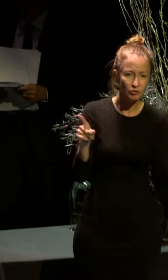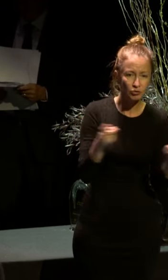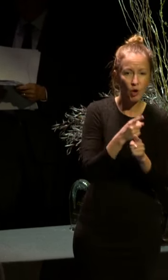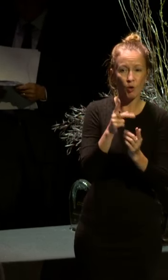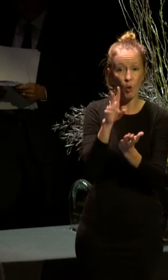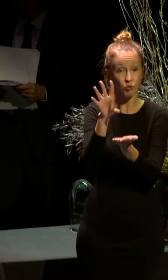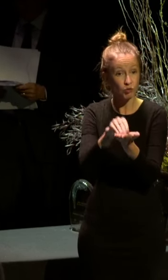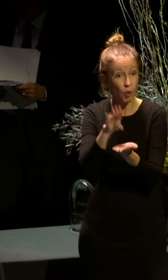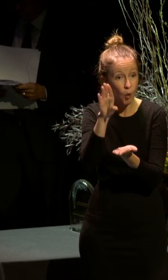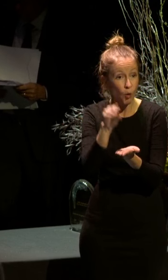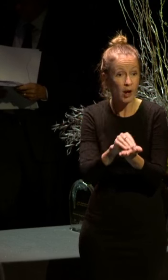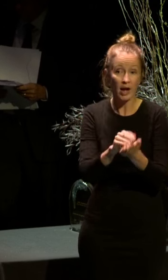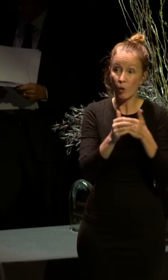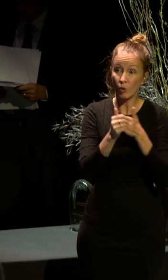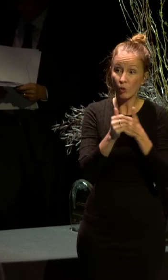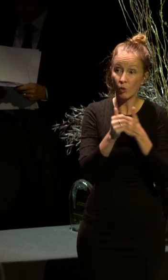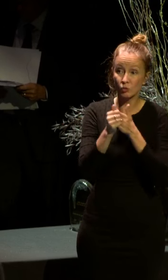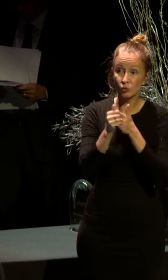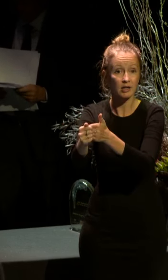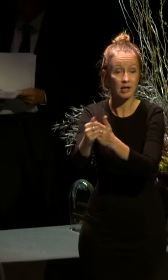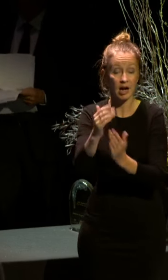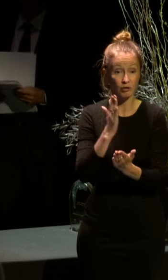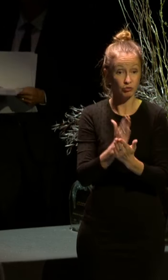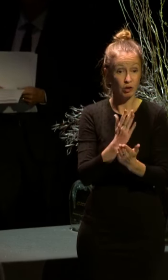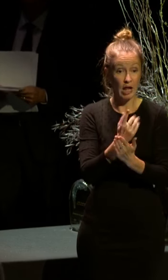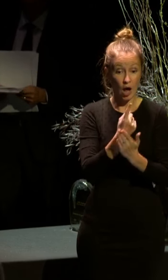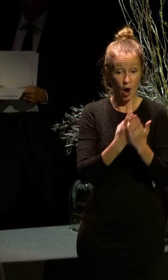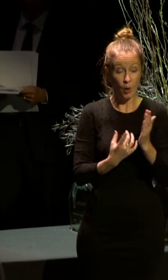Really, I have only once entertained mid-performance